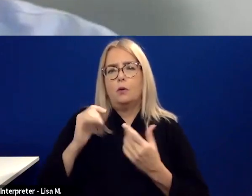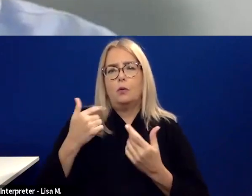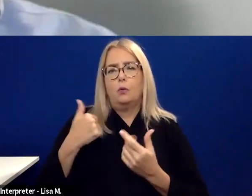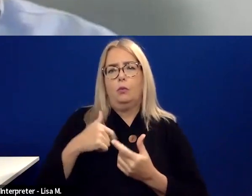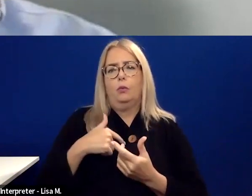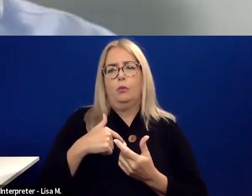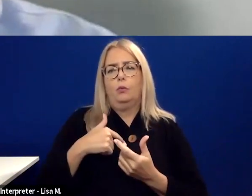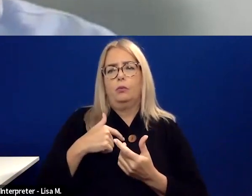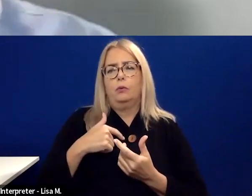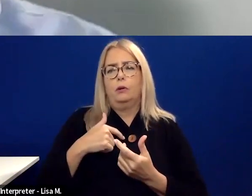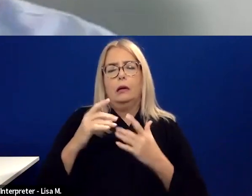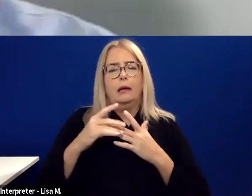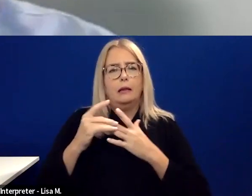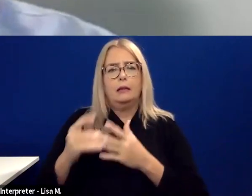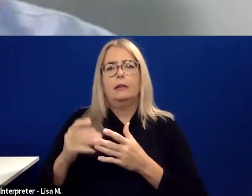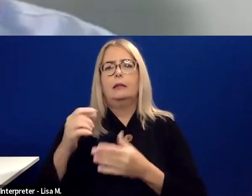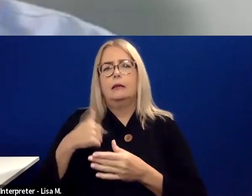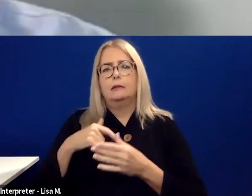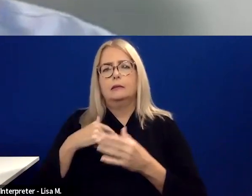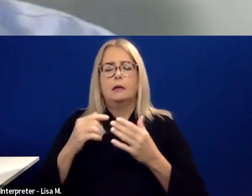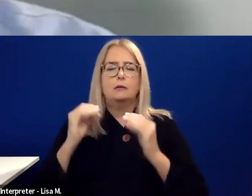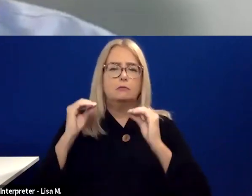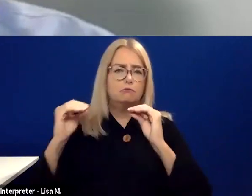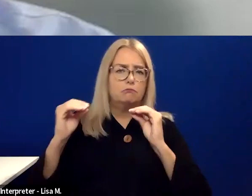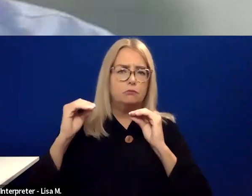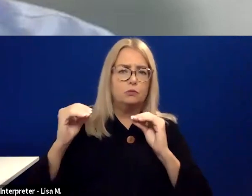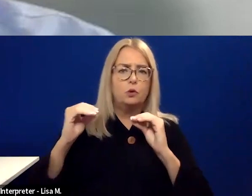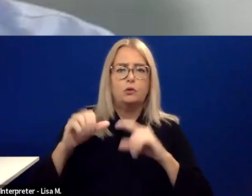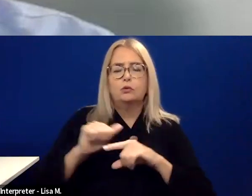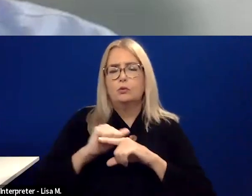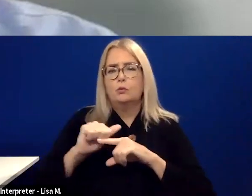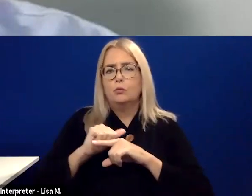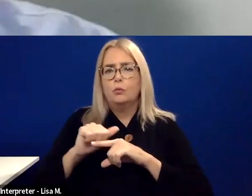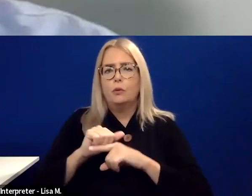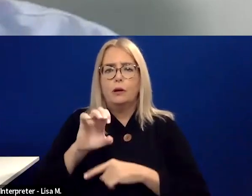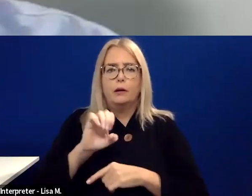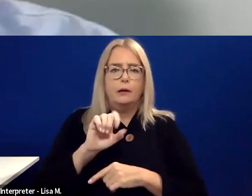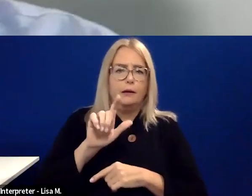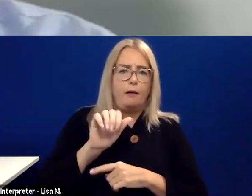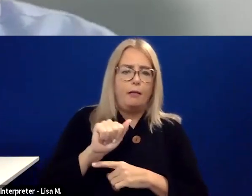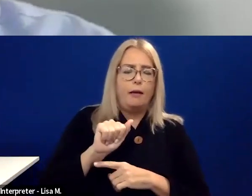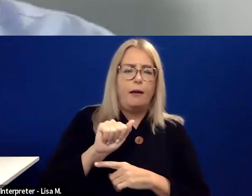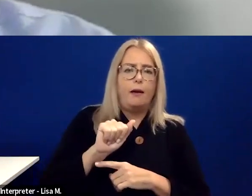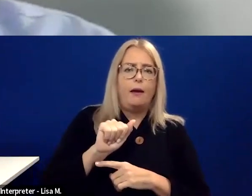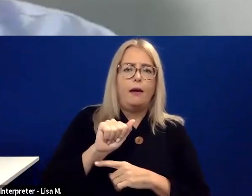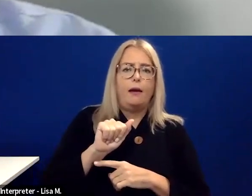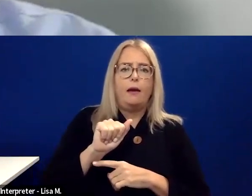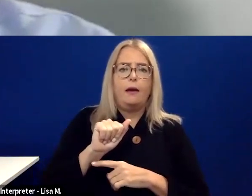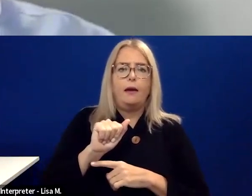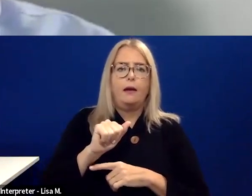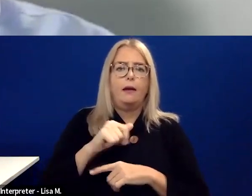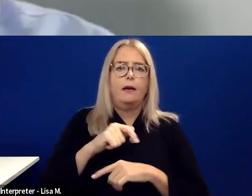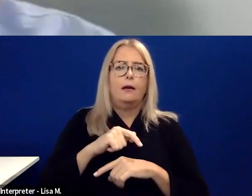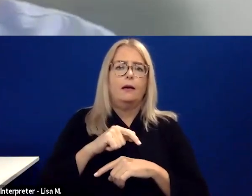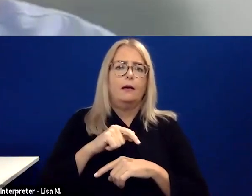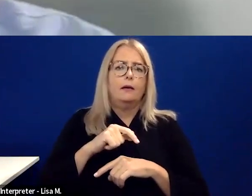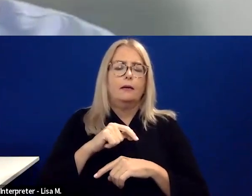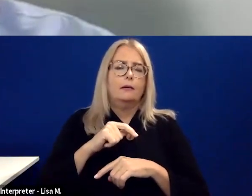lead us to instructional practices like in an ELA time of the day working on phonological awareness